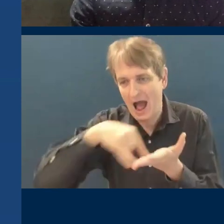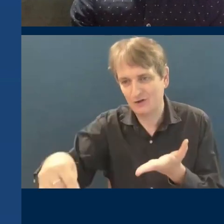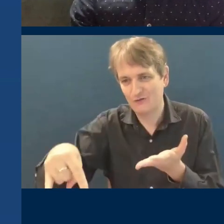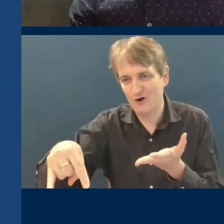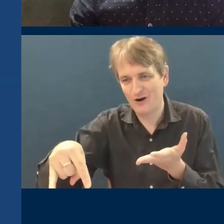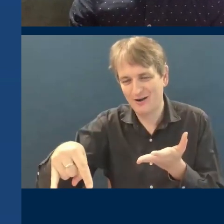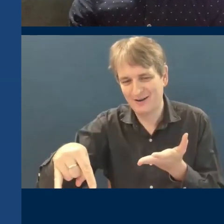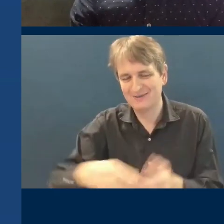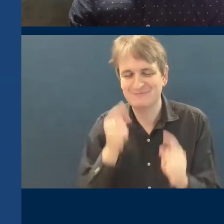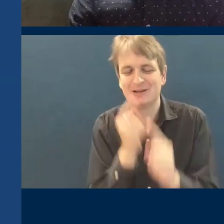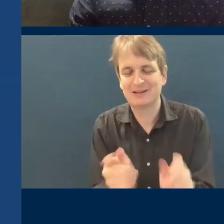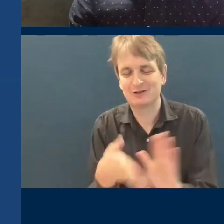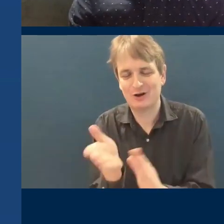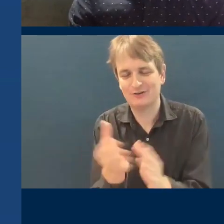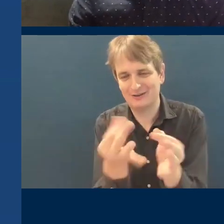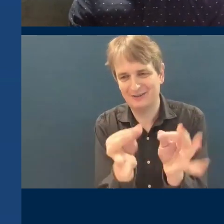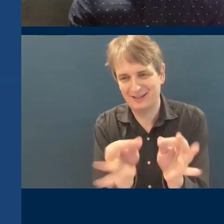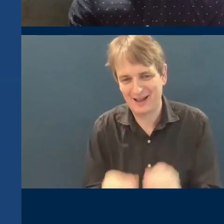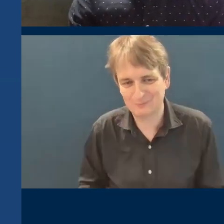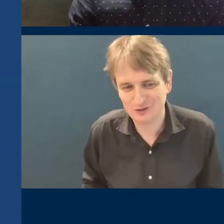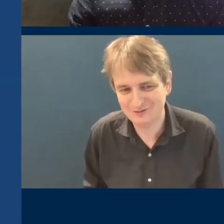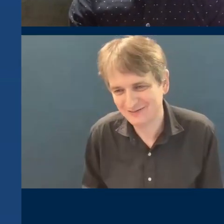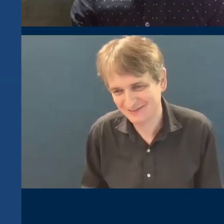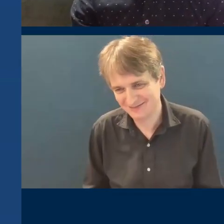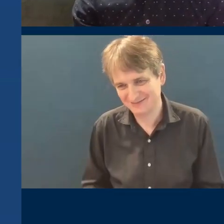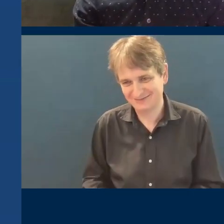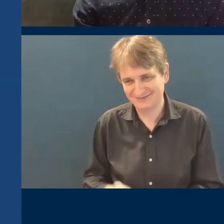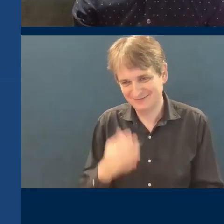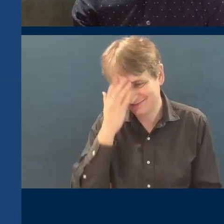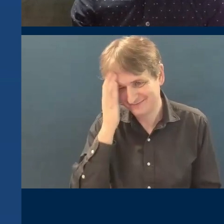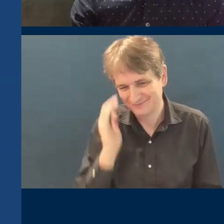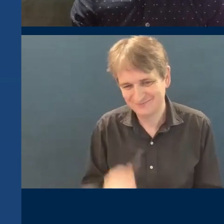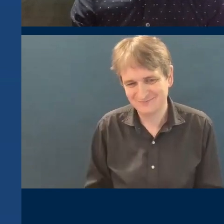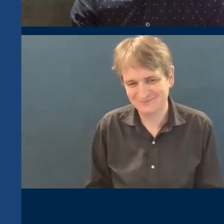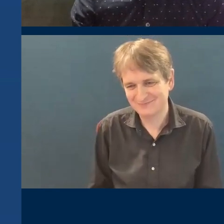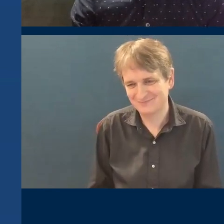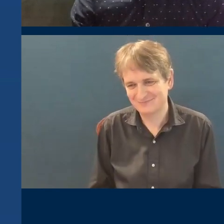But they bought an android so that they can run the captioning app on their android.